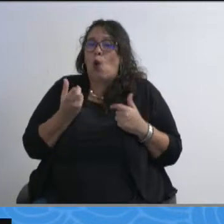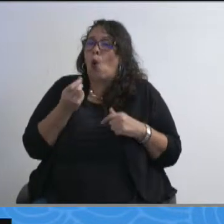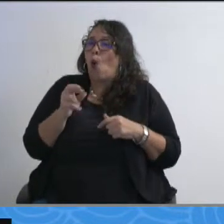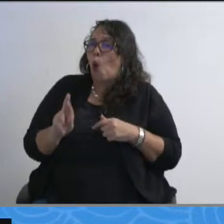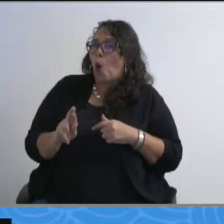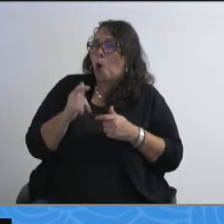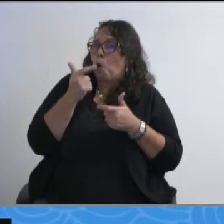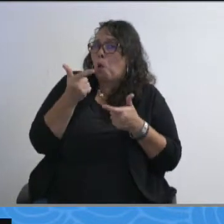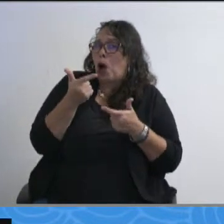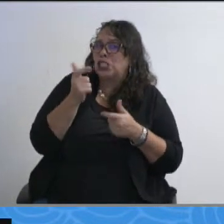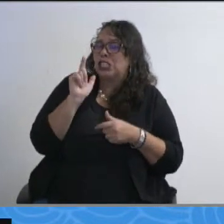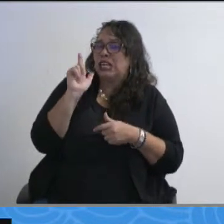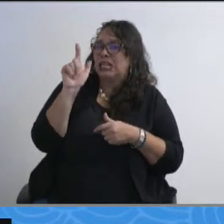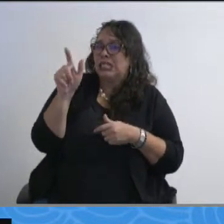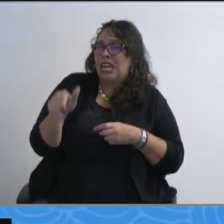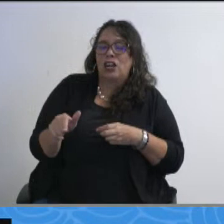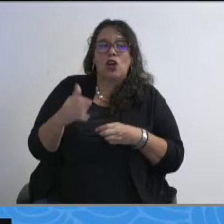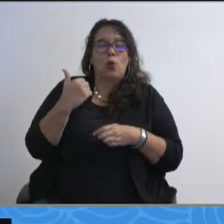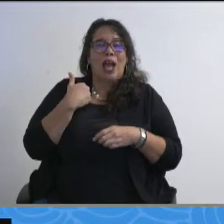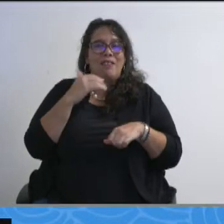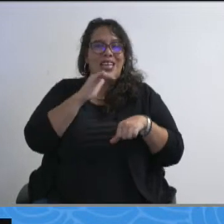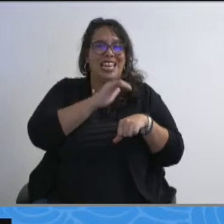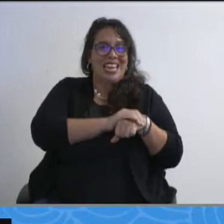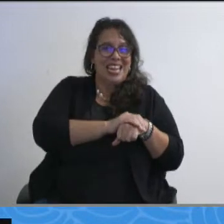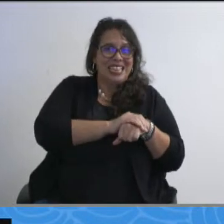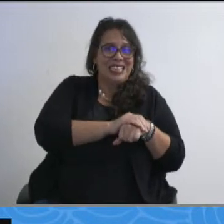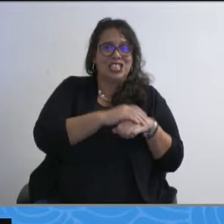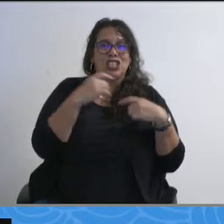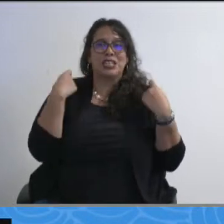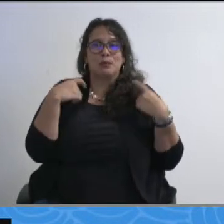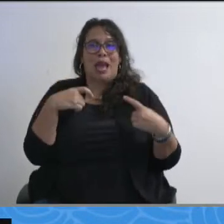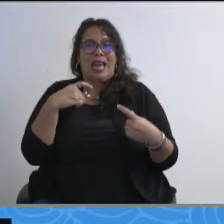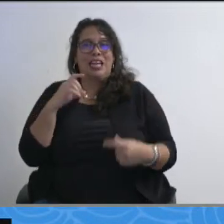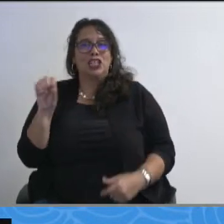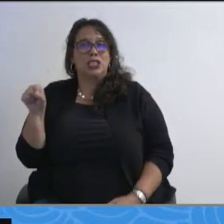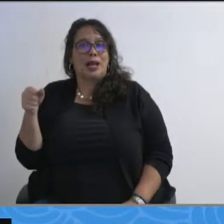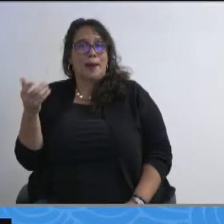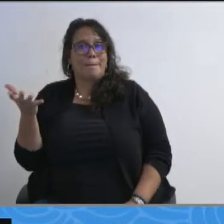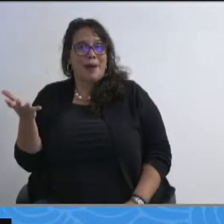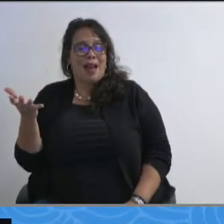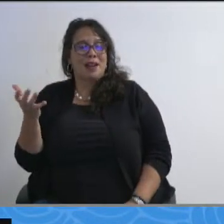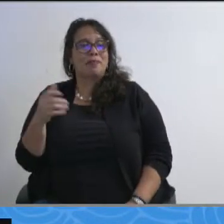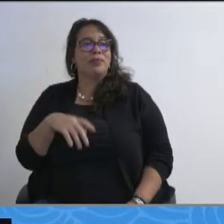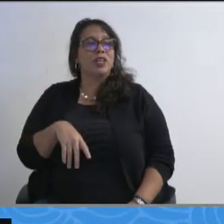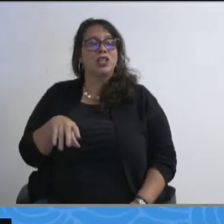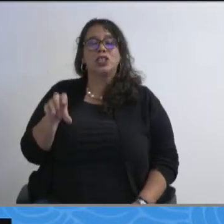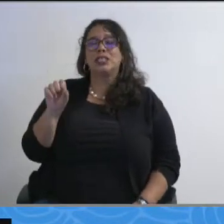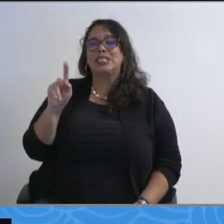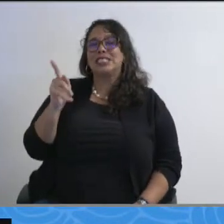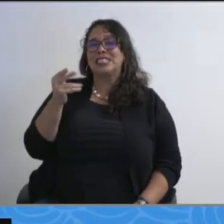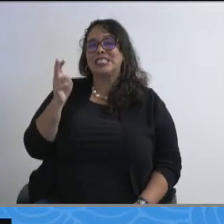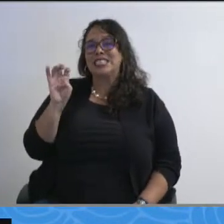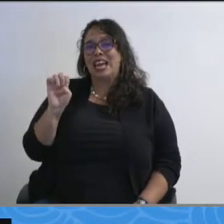we have it available here in English, Spanish, and Khmer. So, Stephanie Heilig did a wonderfully informative